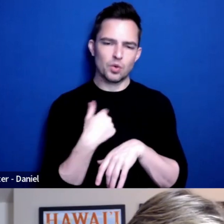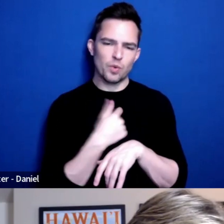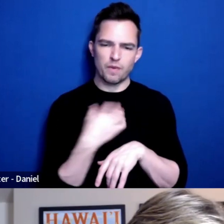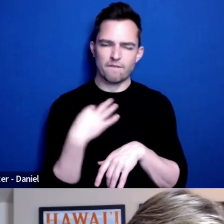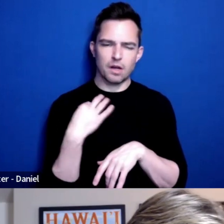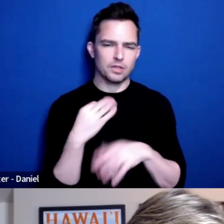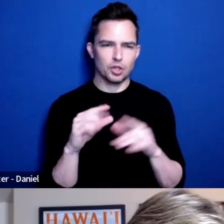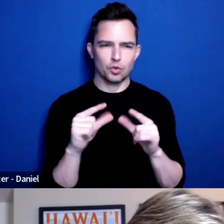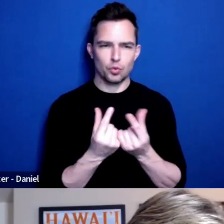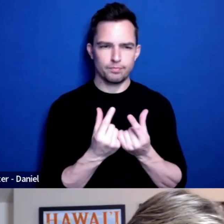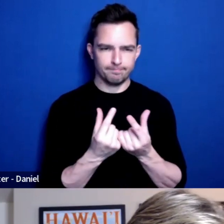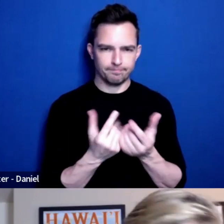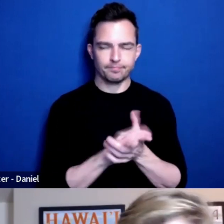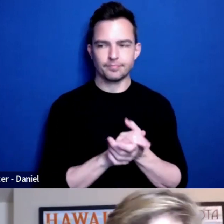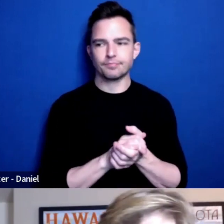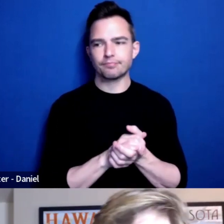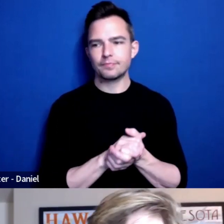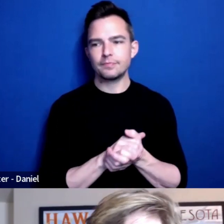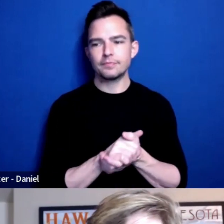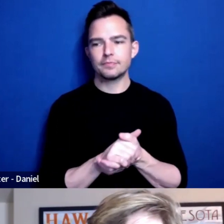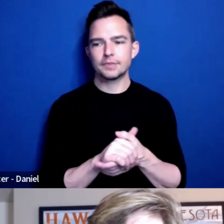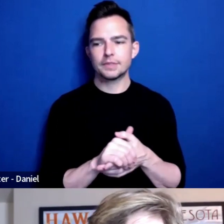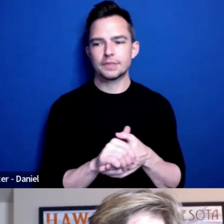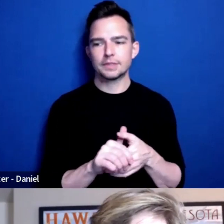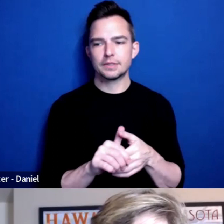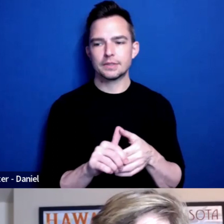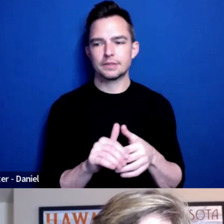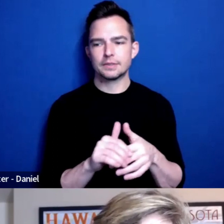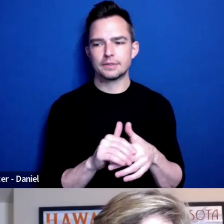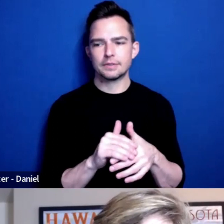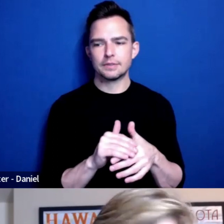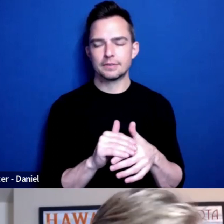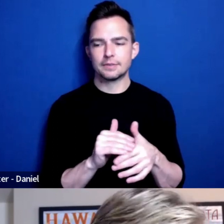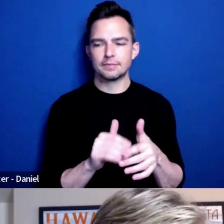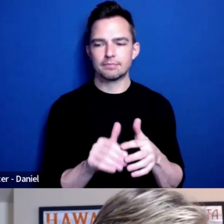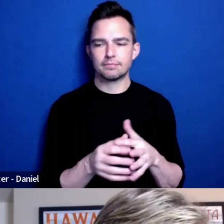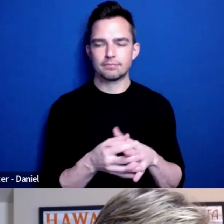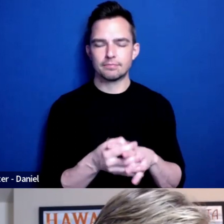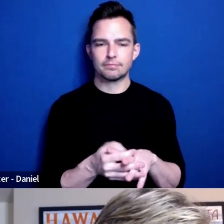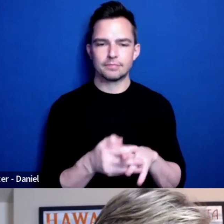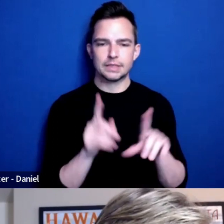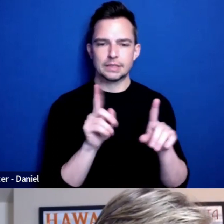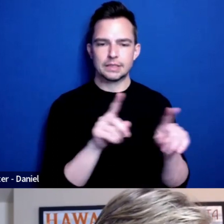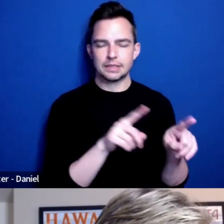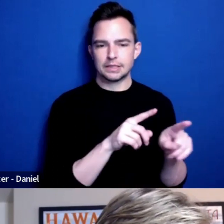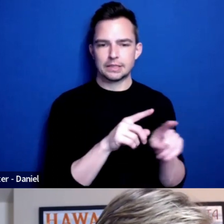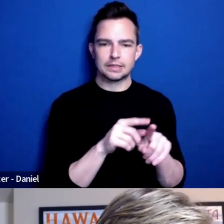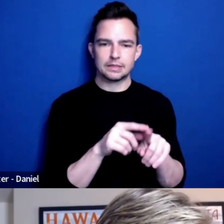so attendance was, was hopeful.